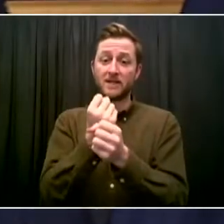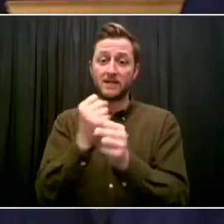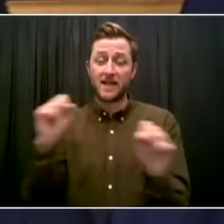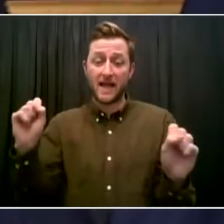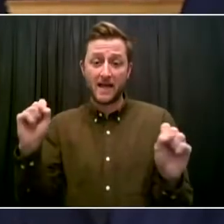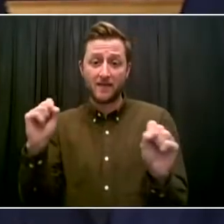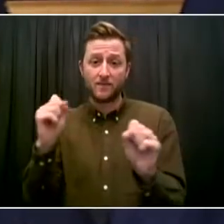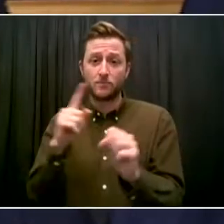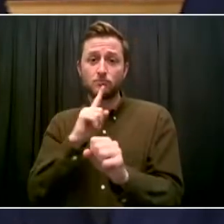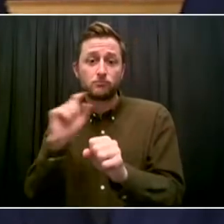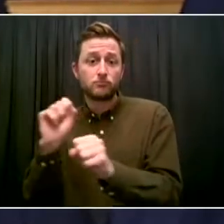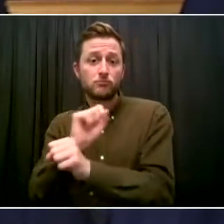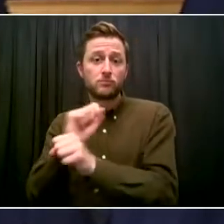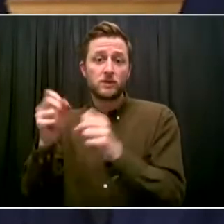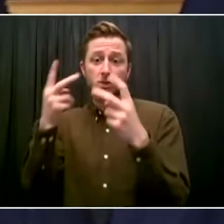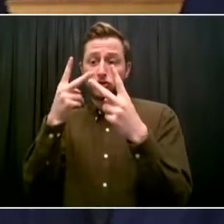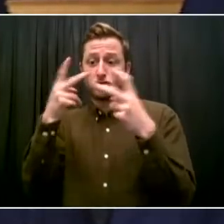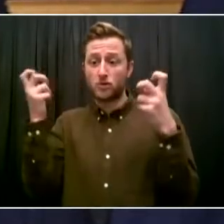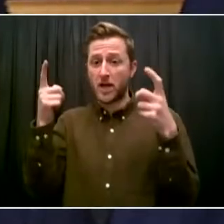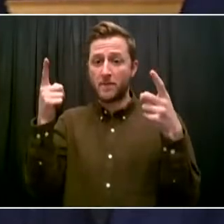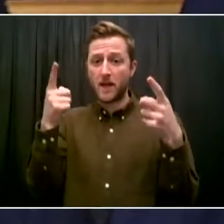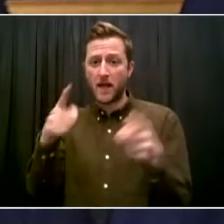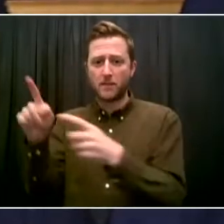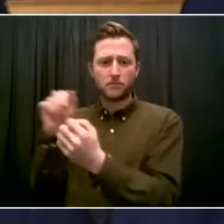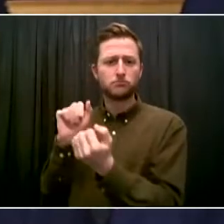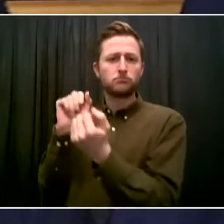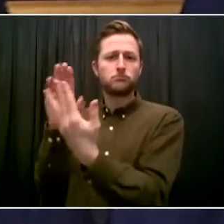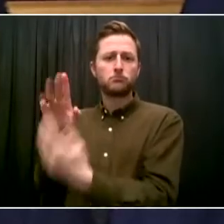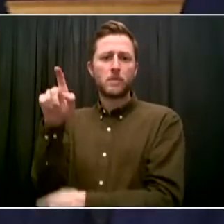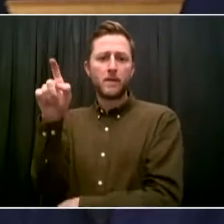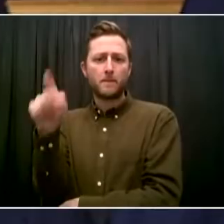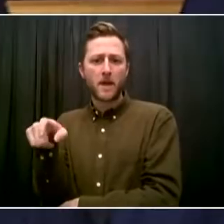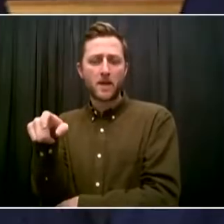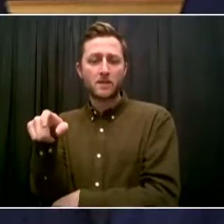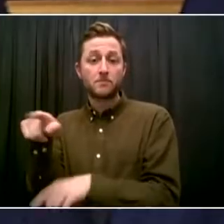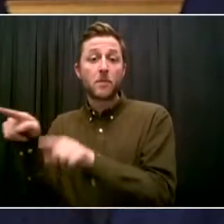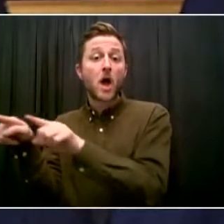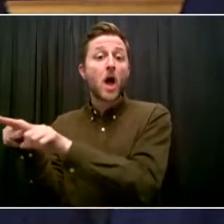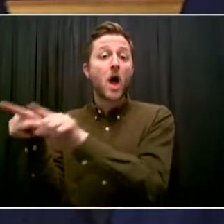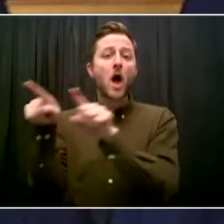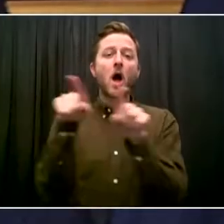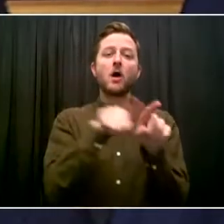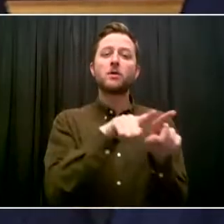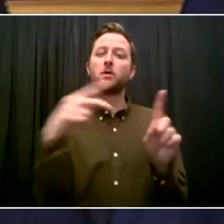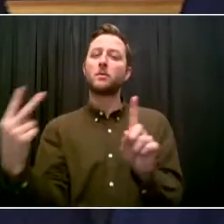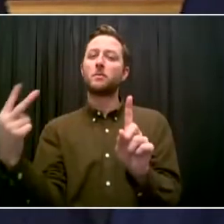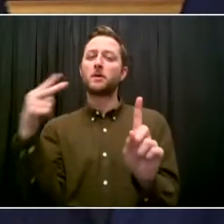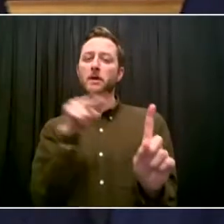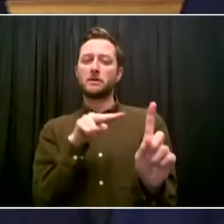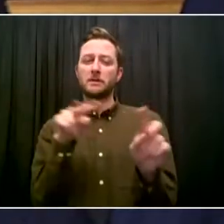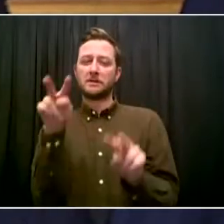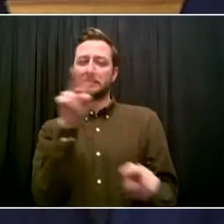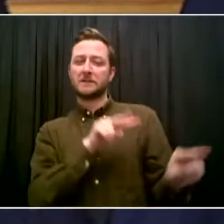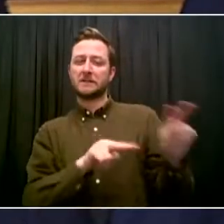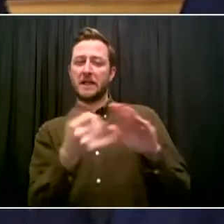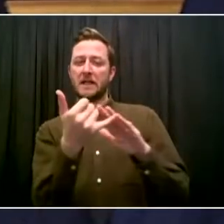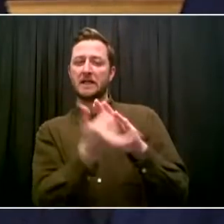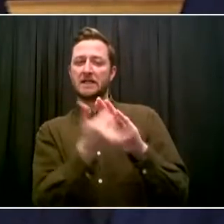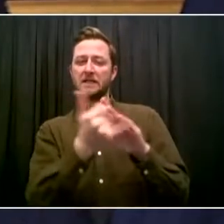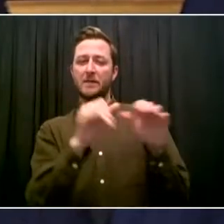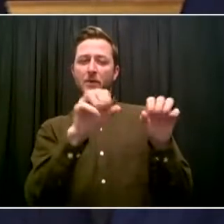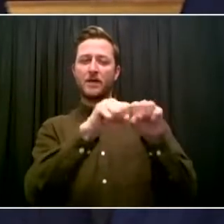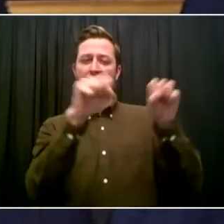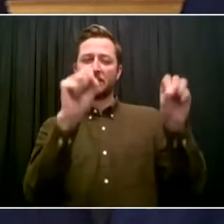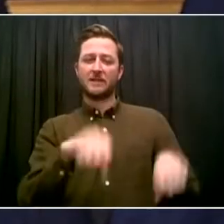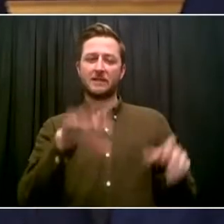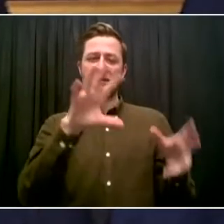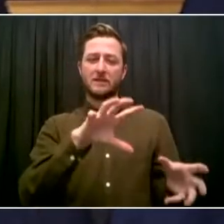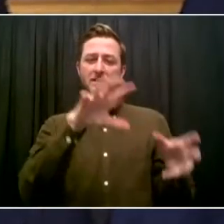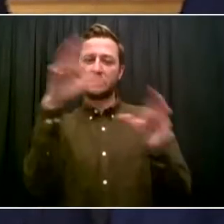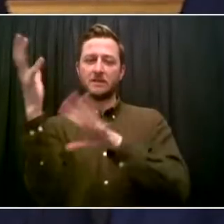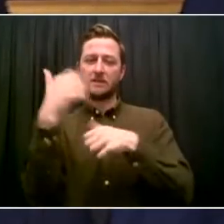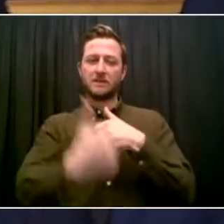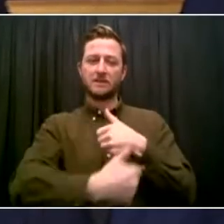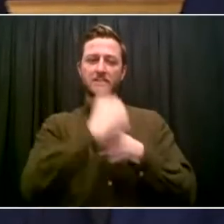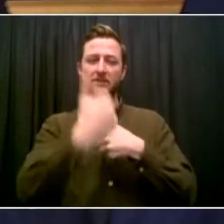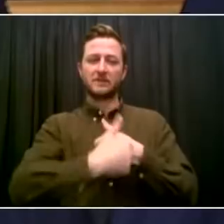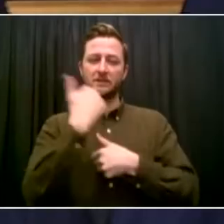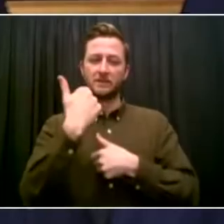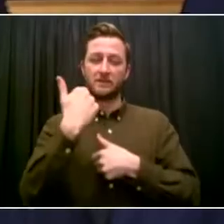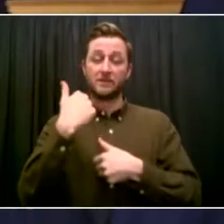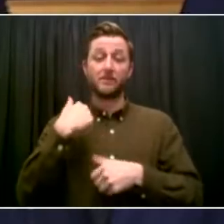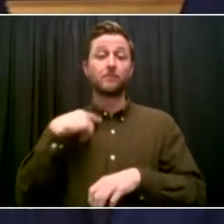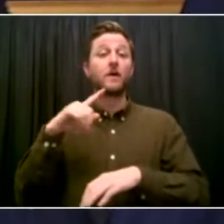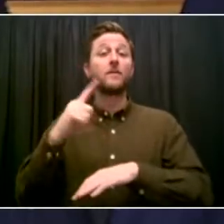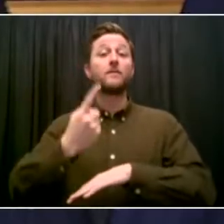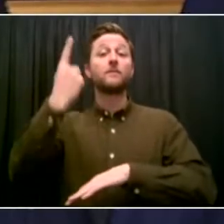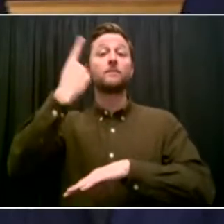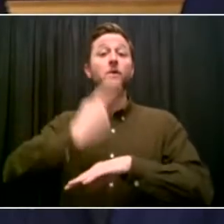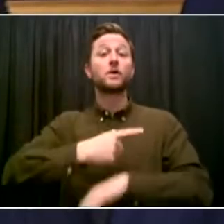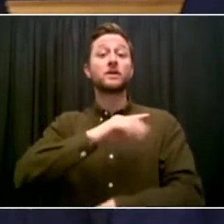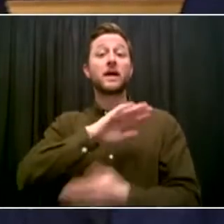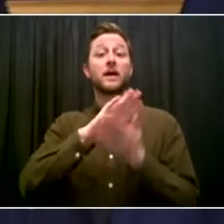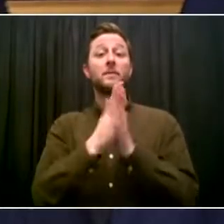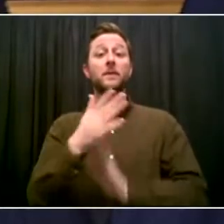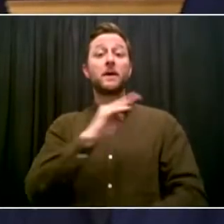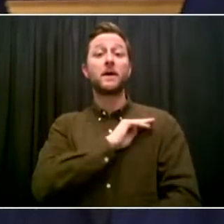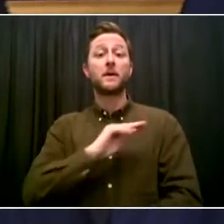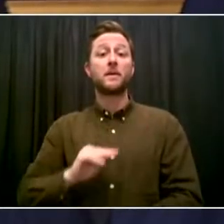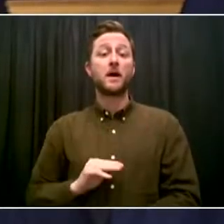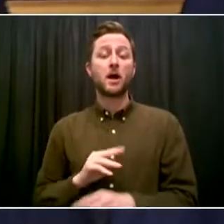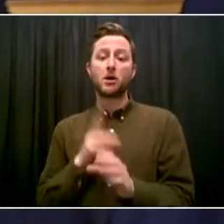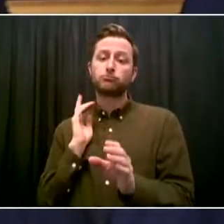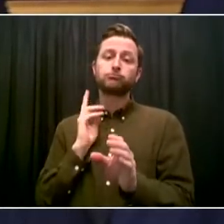CONCERNS THAT THE SAFETY OF THE